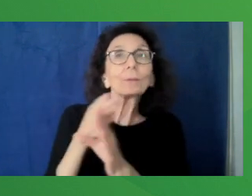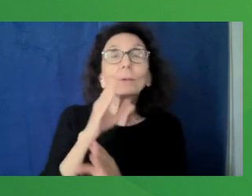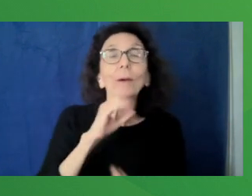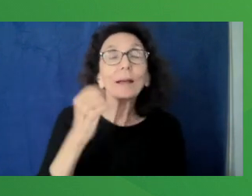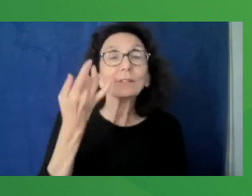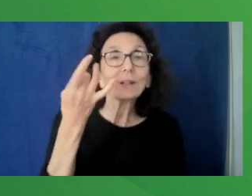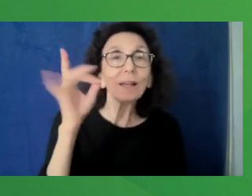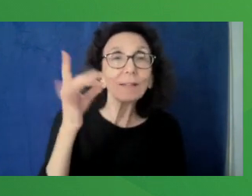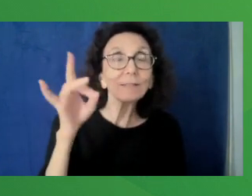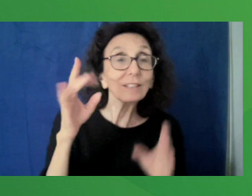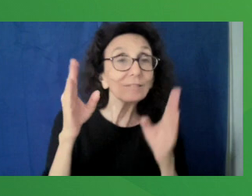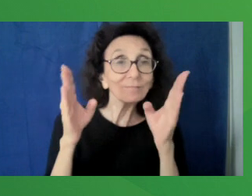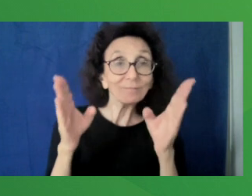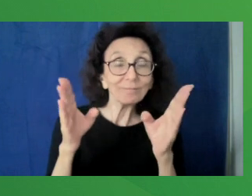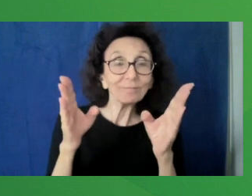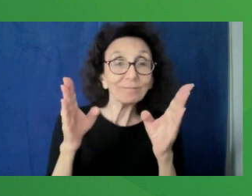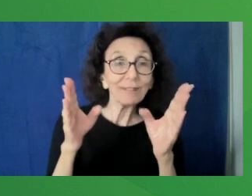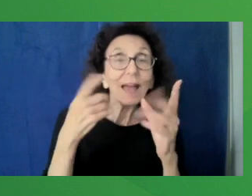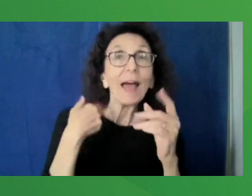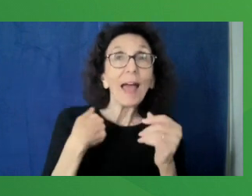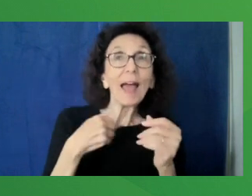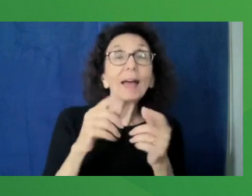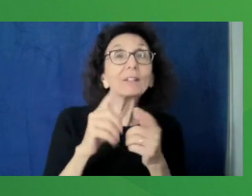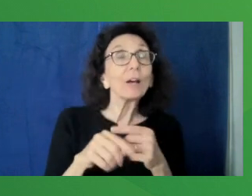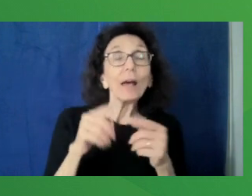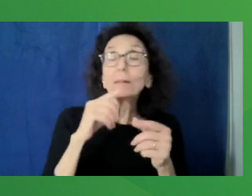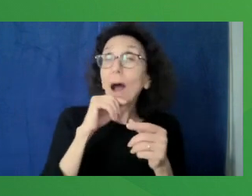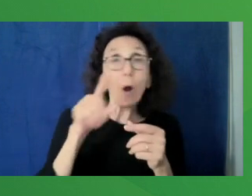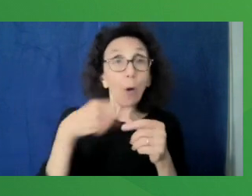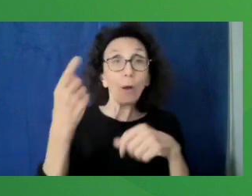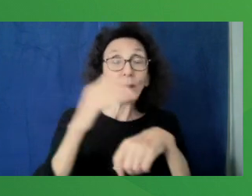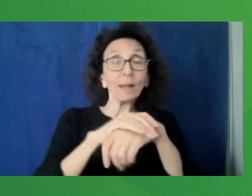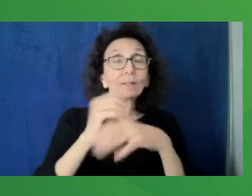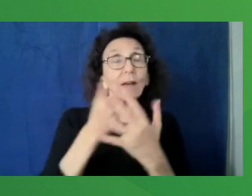available translated into multiple languages. They're optimized for screen readers.